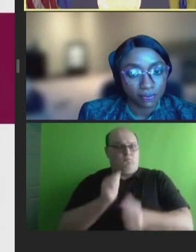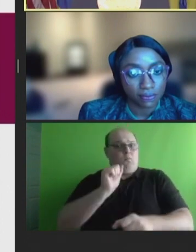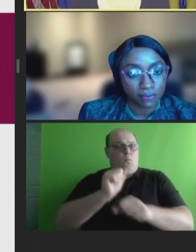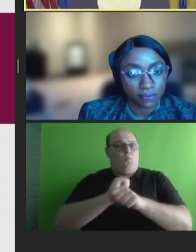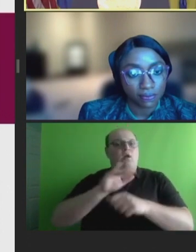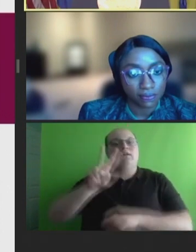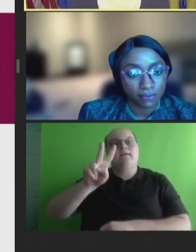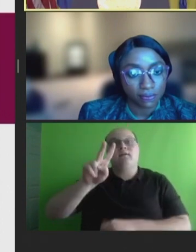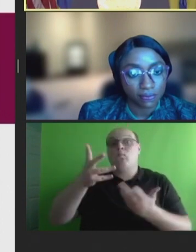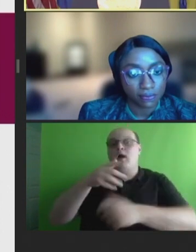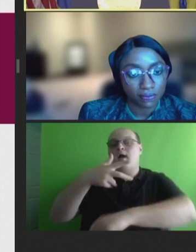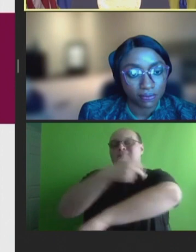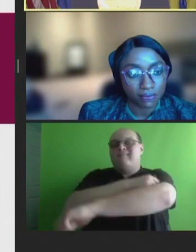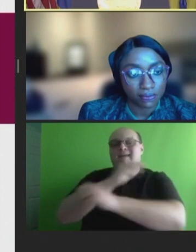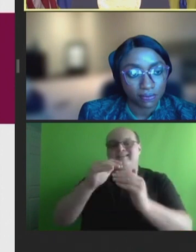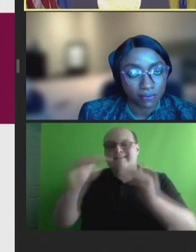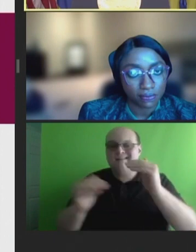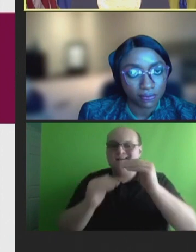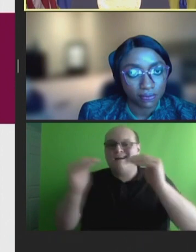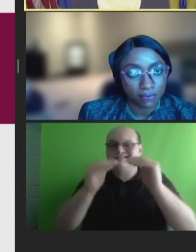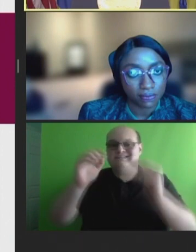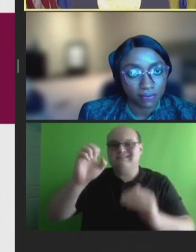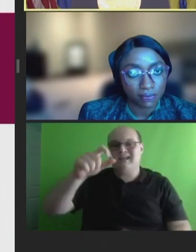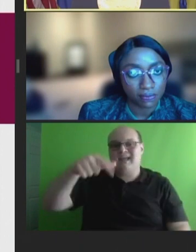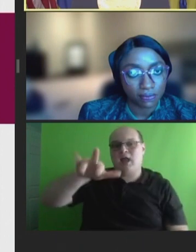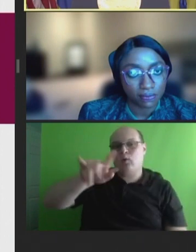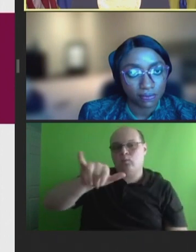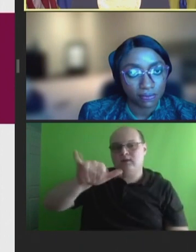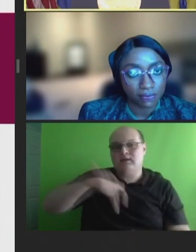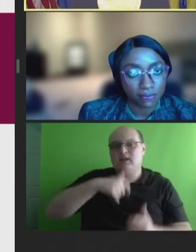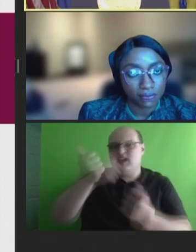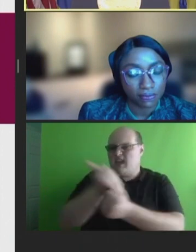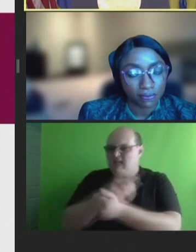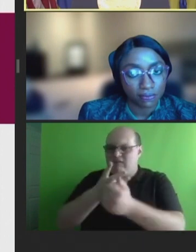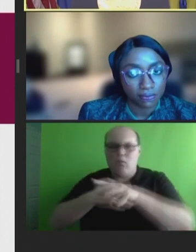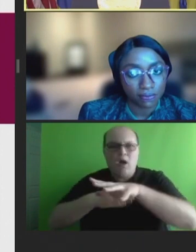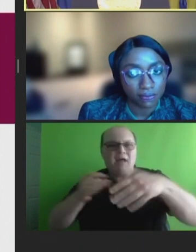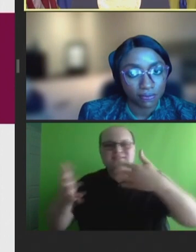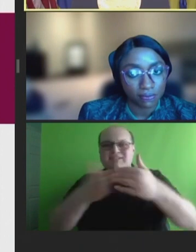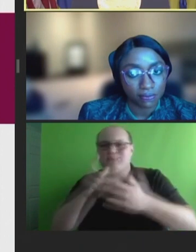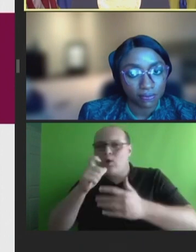with the principle that everyone has fair and just access to vaccination and that